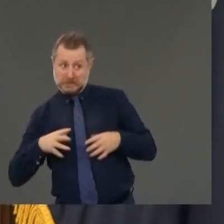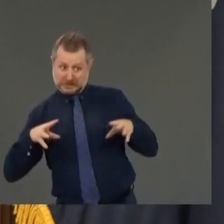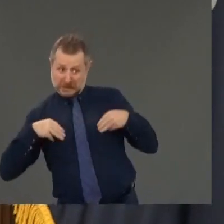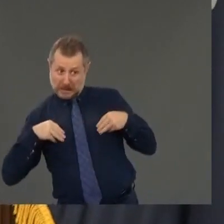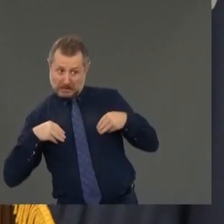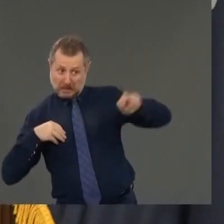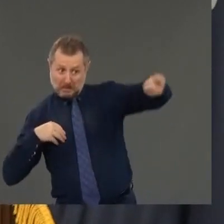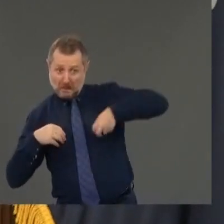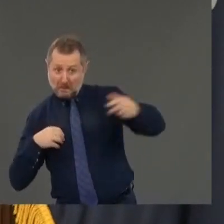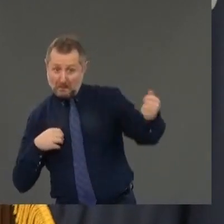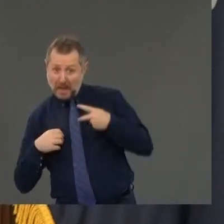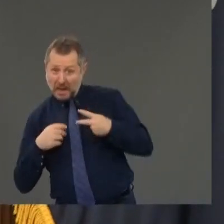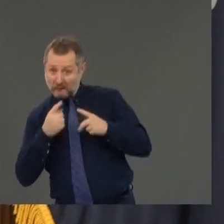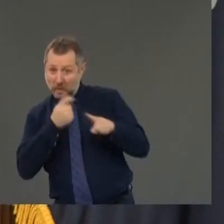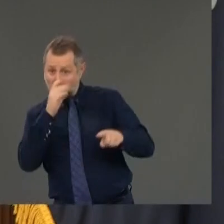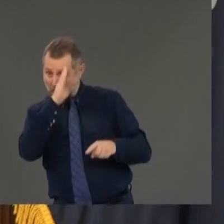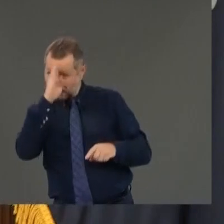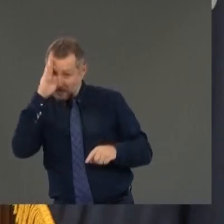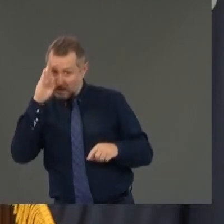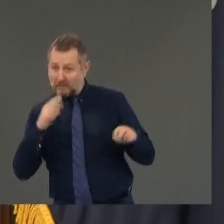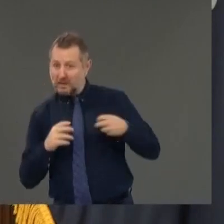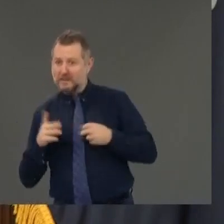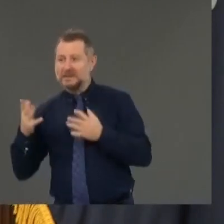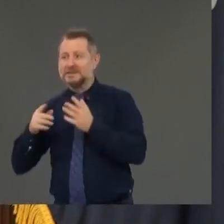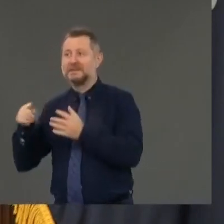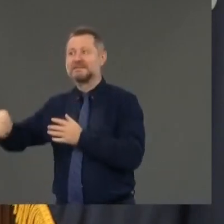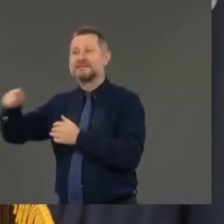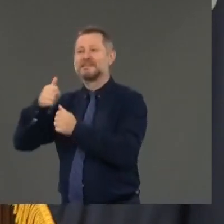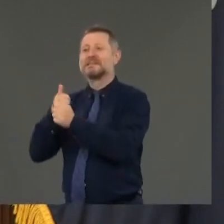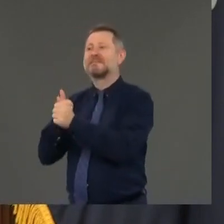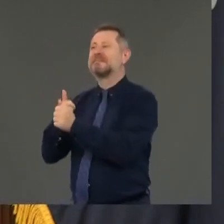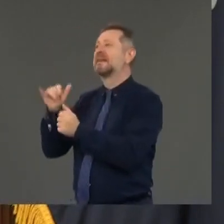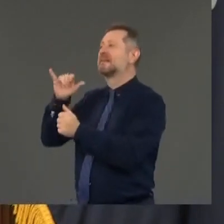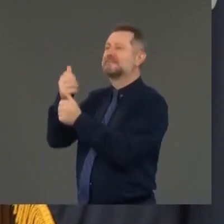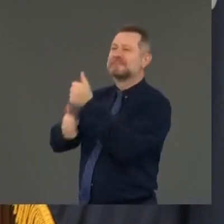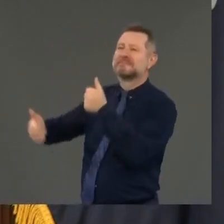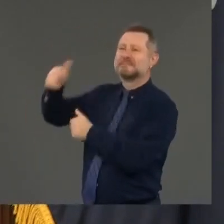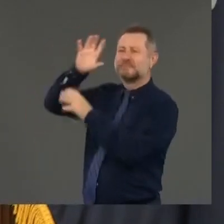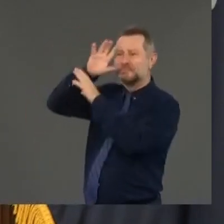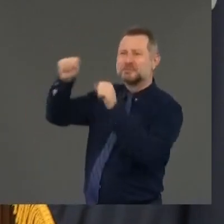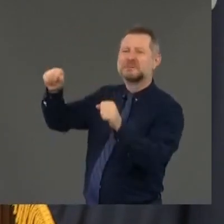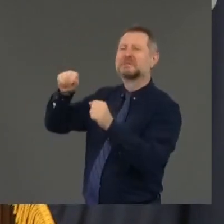AND THE CONDITION OF THE NURSING